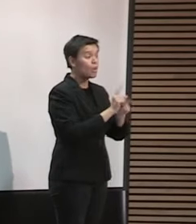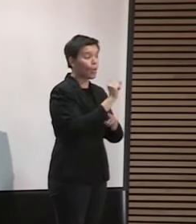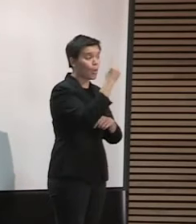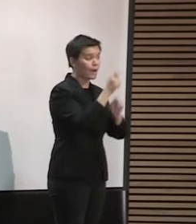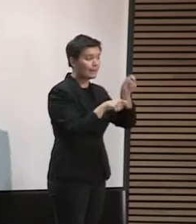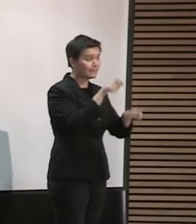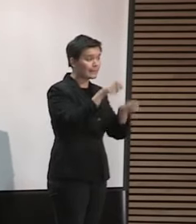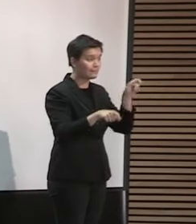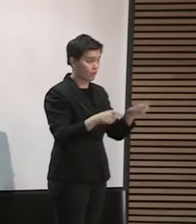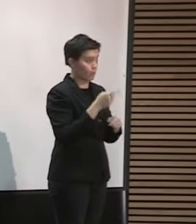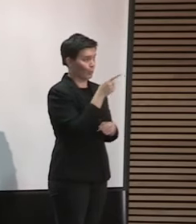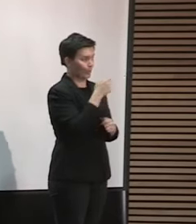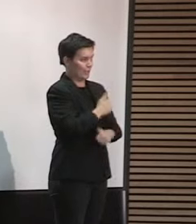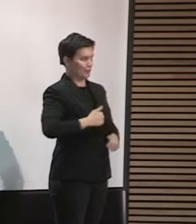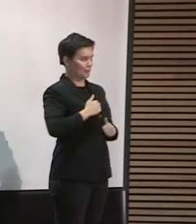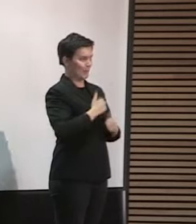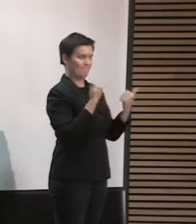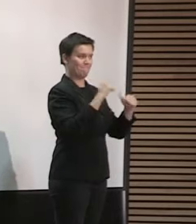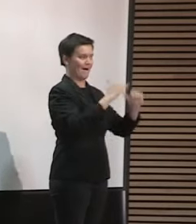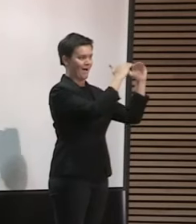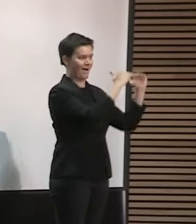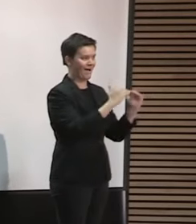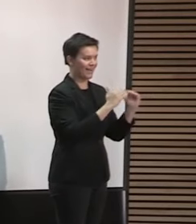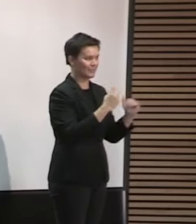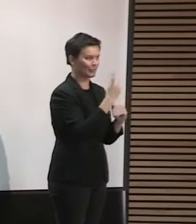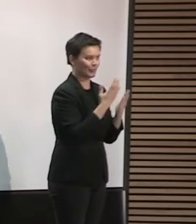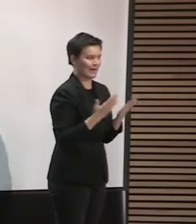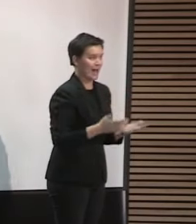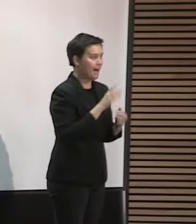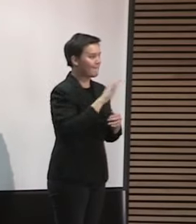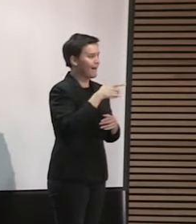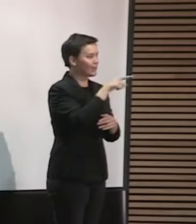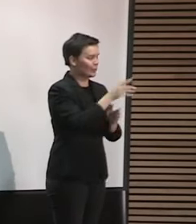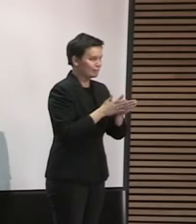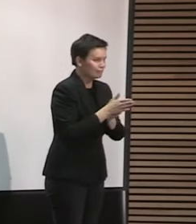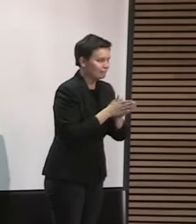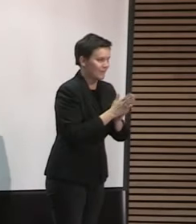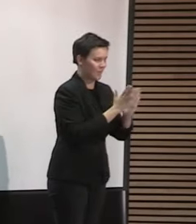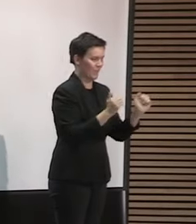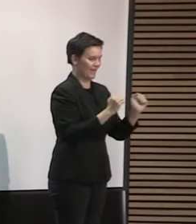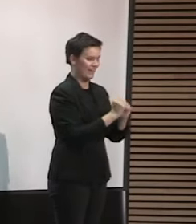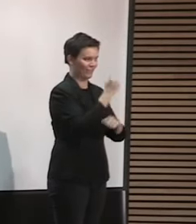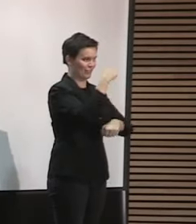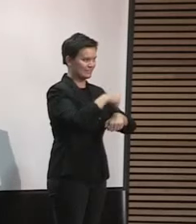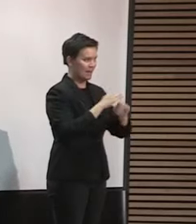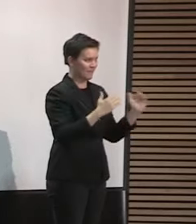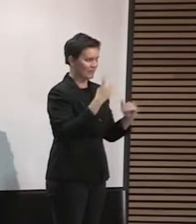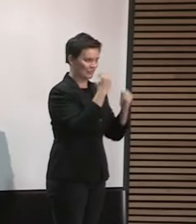despite Canterbury's population growing more than the national average. Do you know why there's been that decline? Look, I know